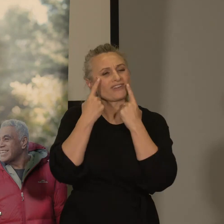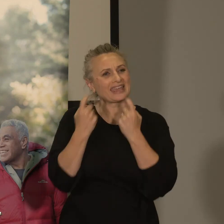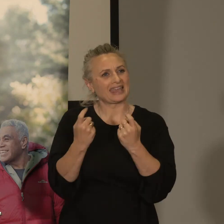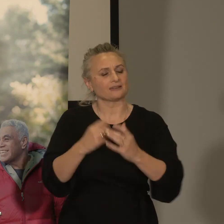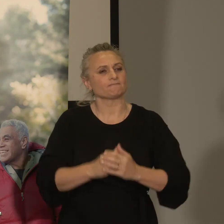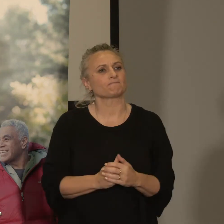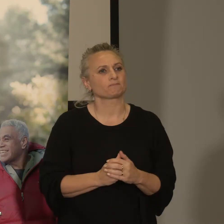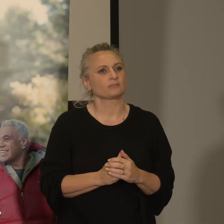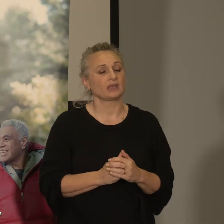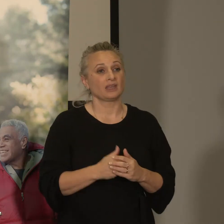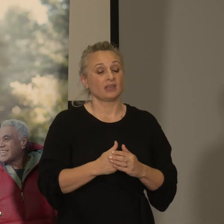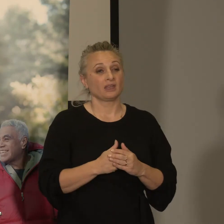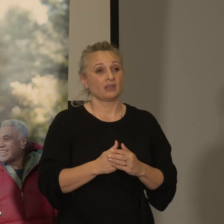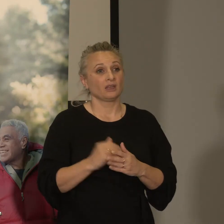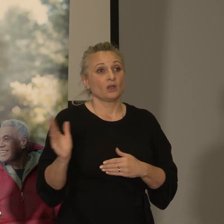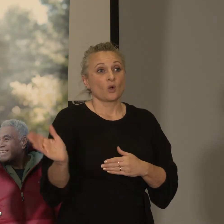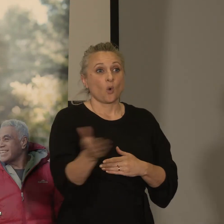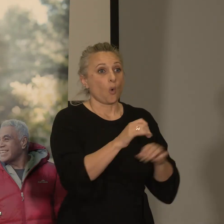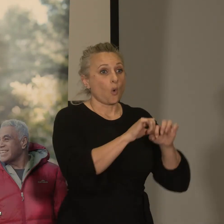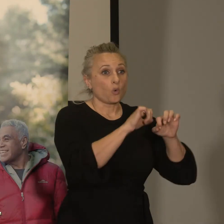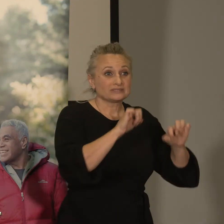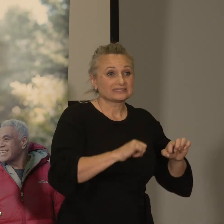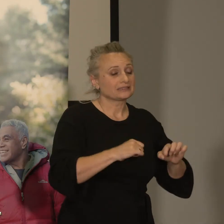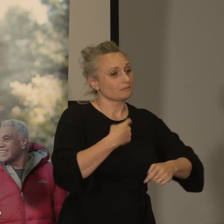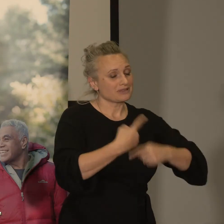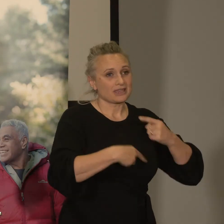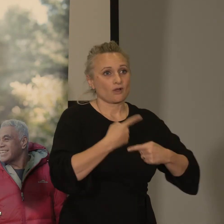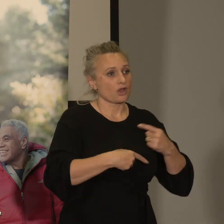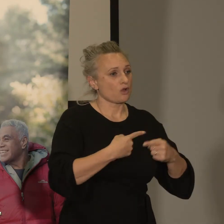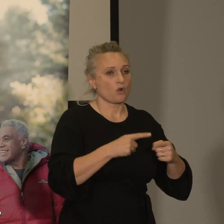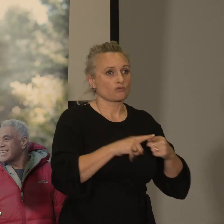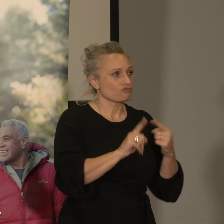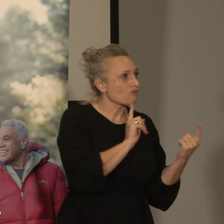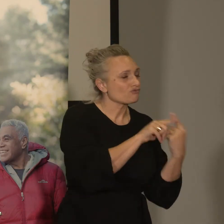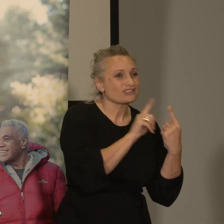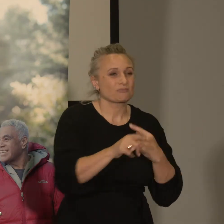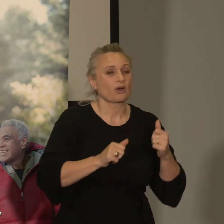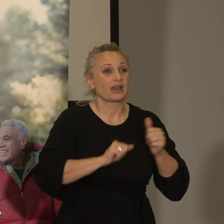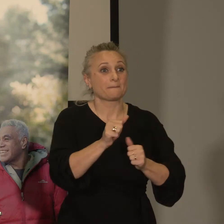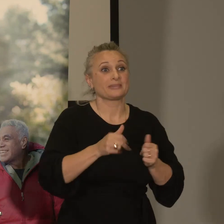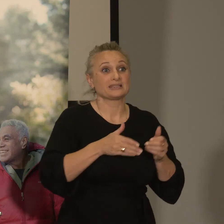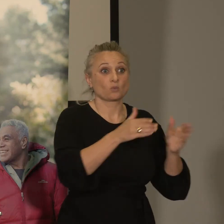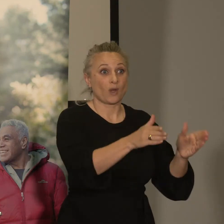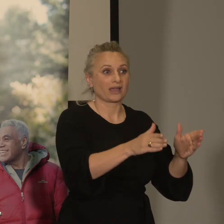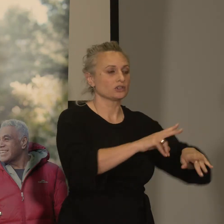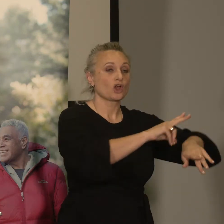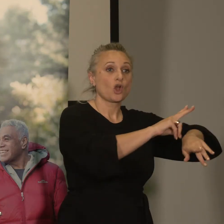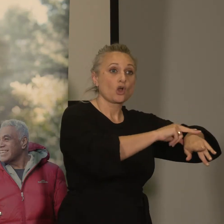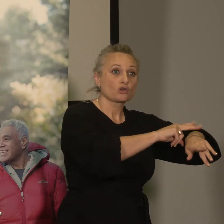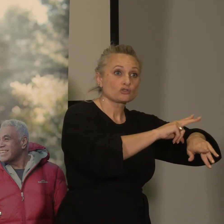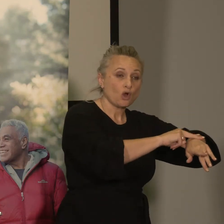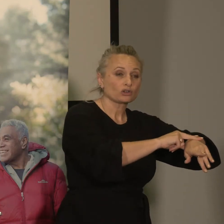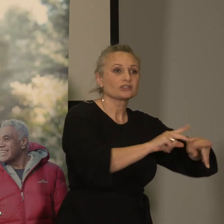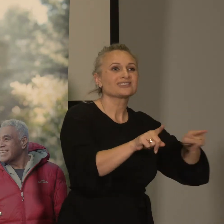There is an ongoing response from all parts of the system, from GPs and primary care on